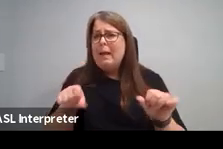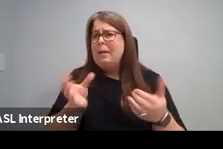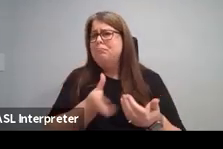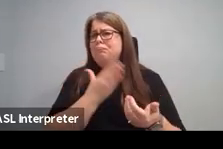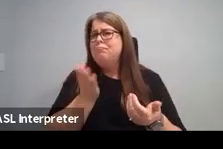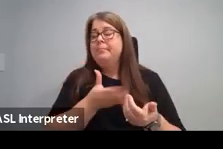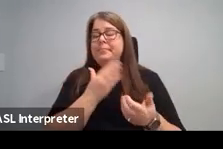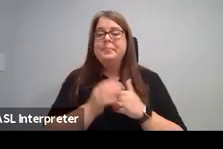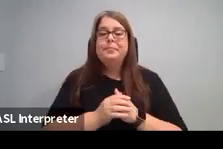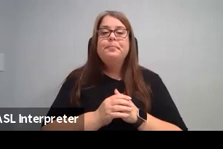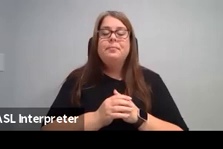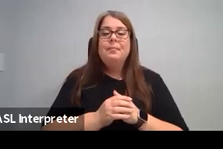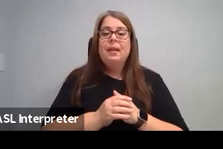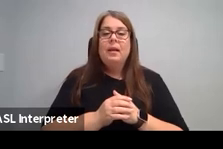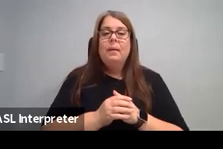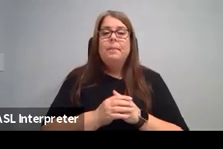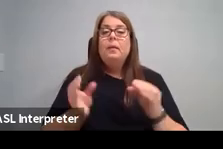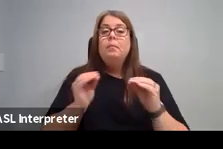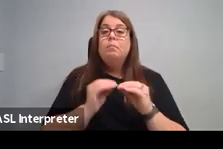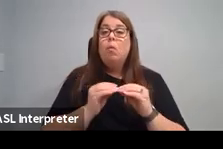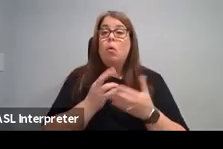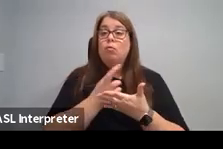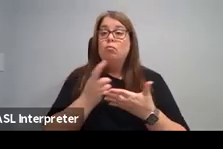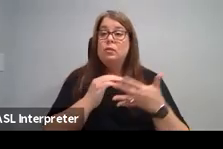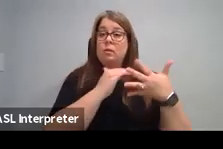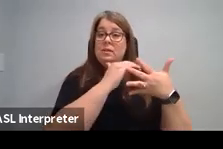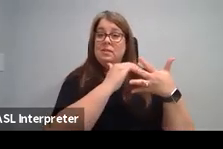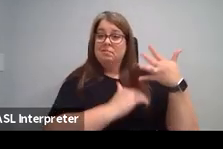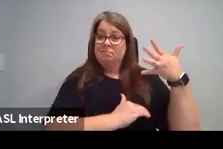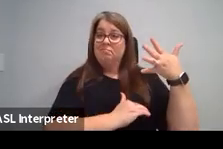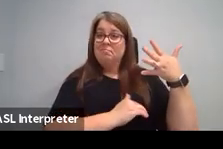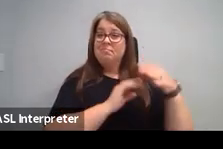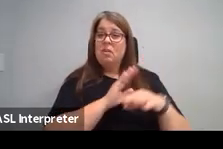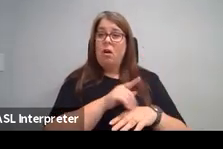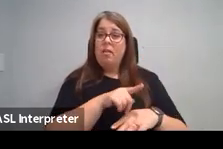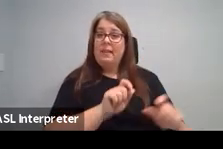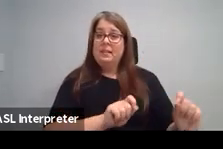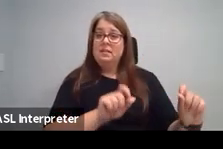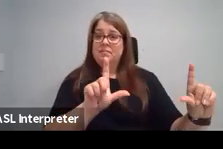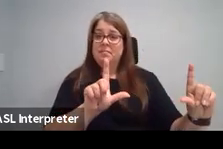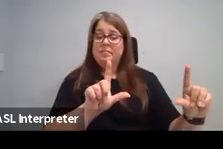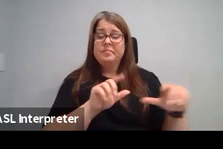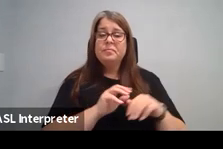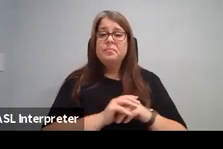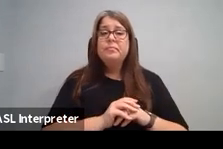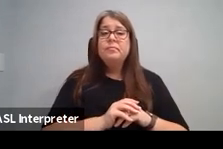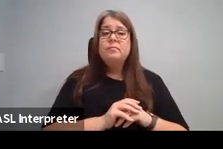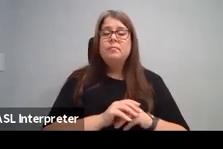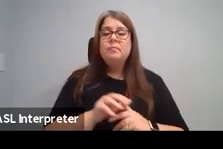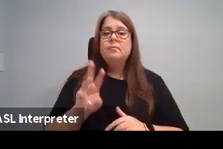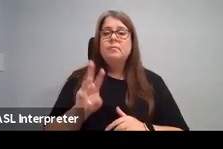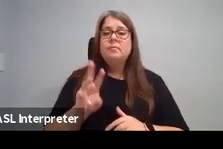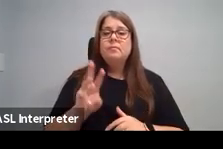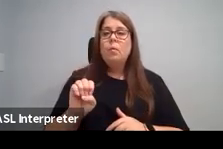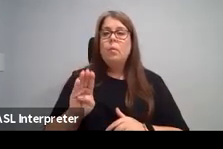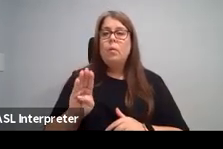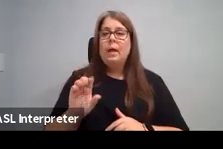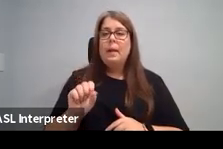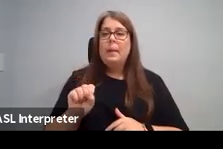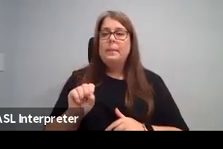Allison Frenzel : The additional resources on this document. I'm the first one is the website. And again, these are all on your handout.